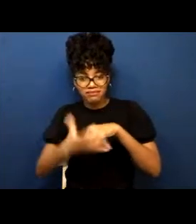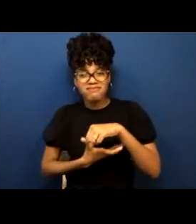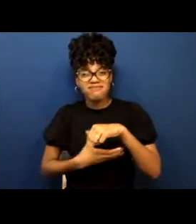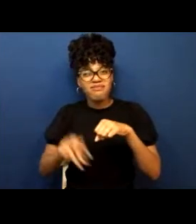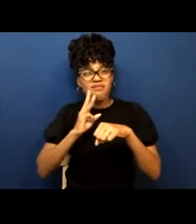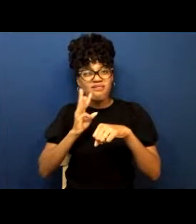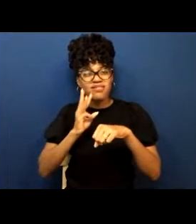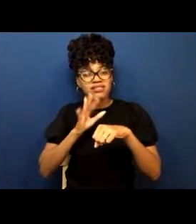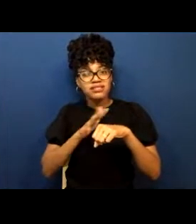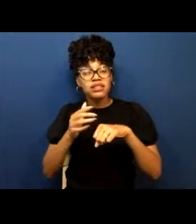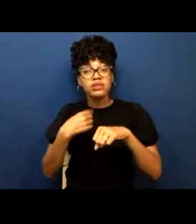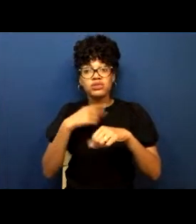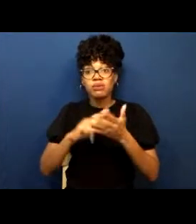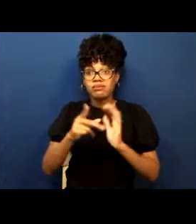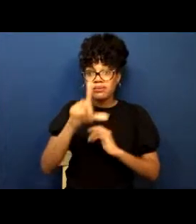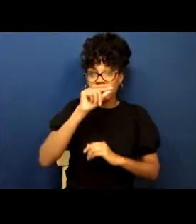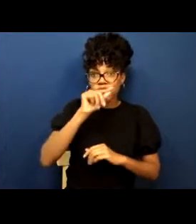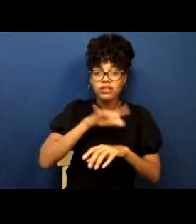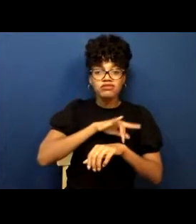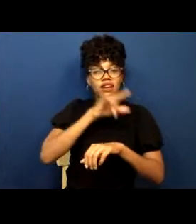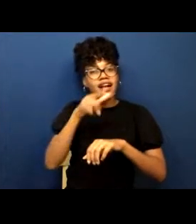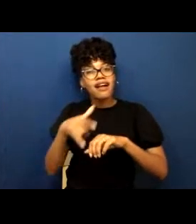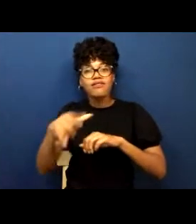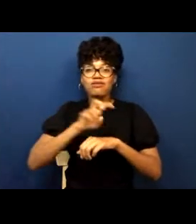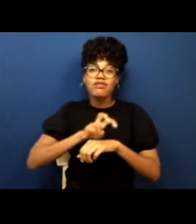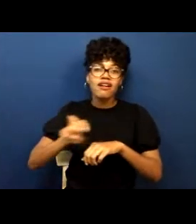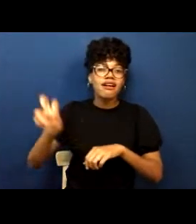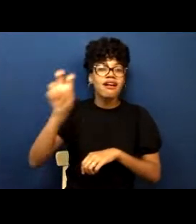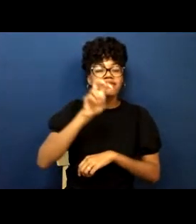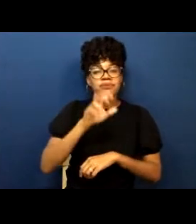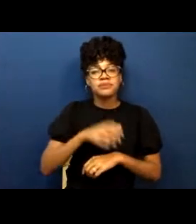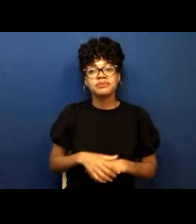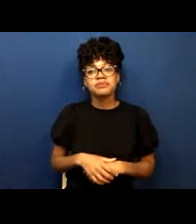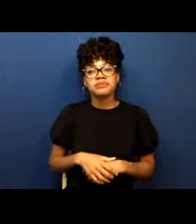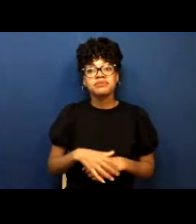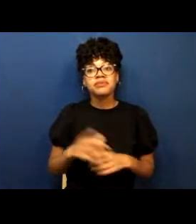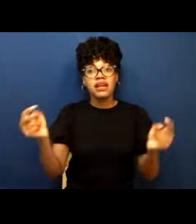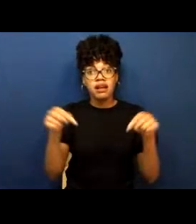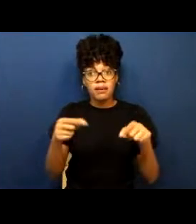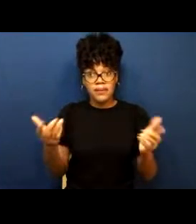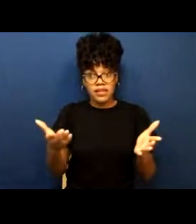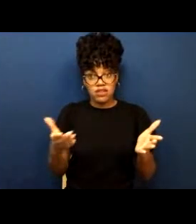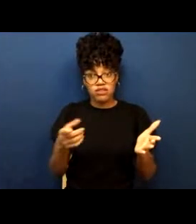So they come to land to breed, which we can see on this slide. And that can be observed on land by scientists.